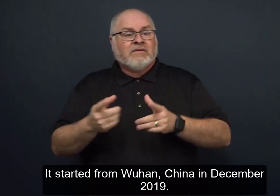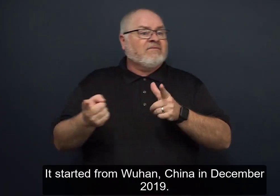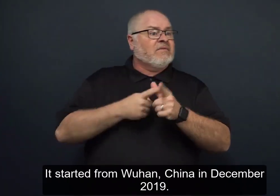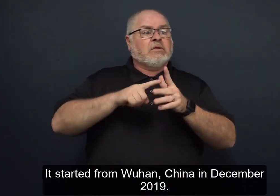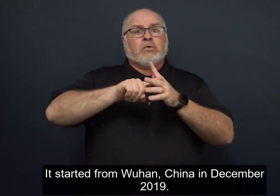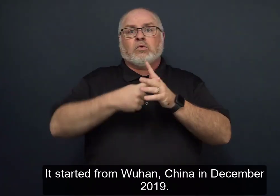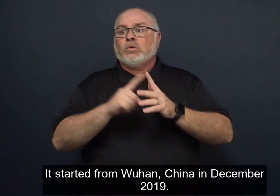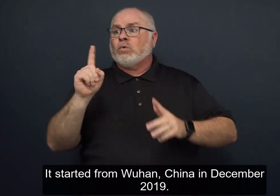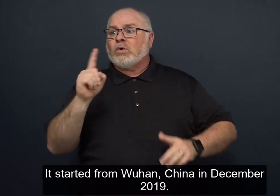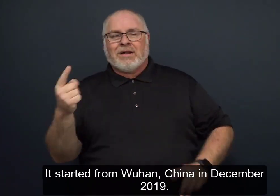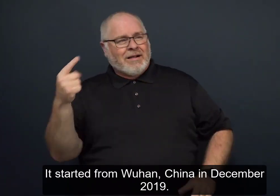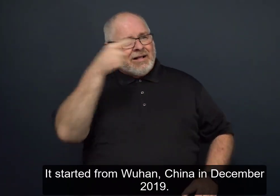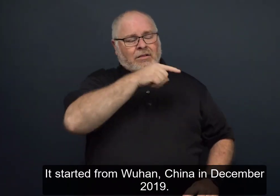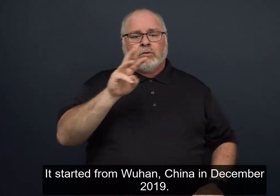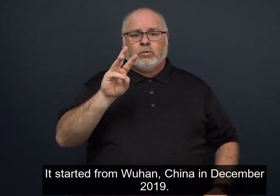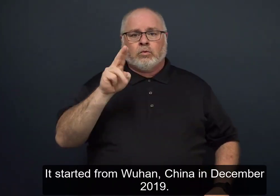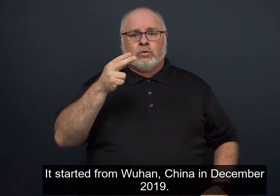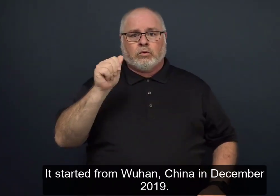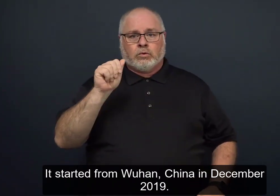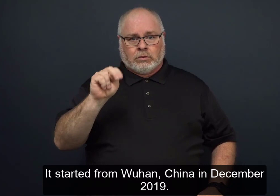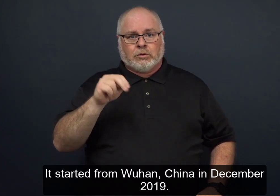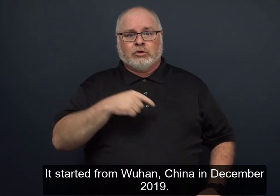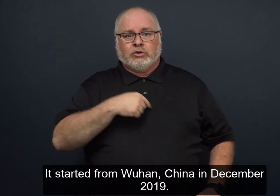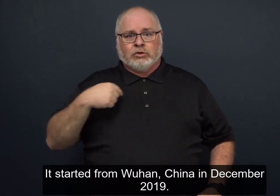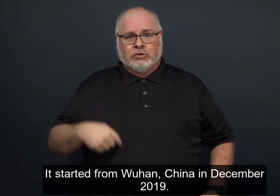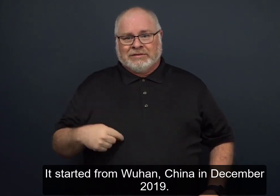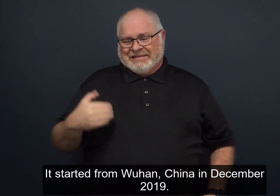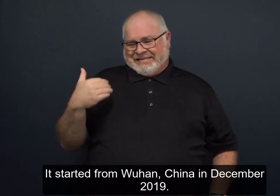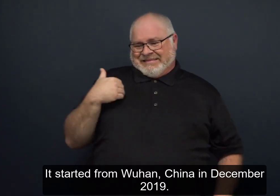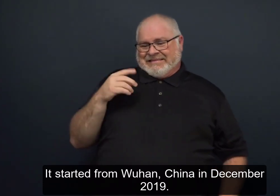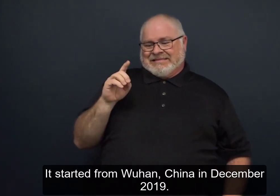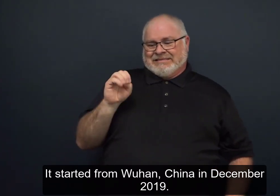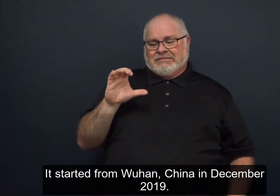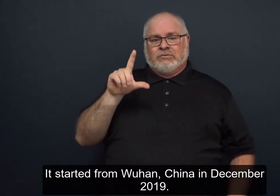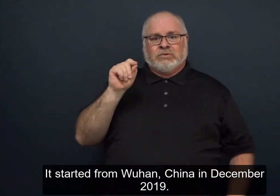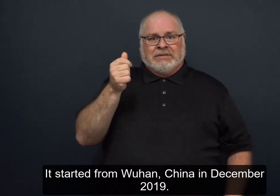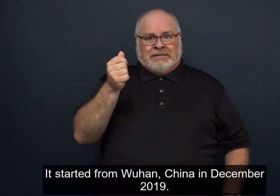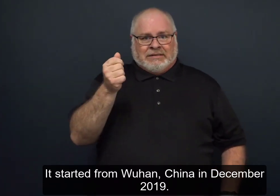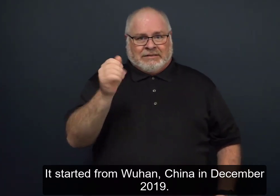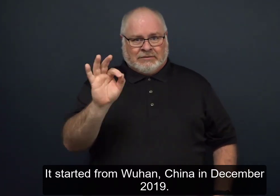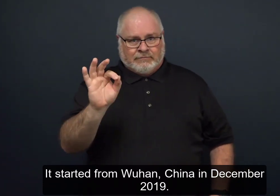It started from Wuhan, China in December 2019.